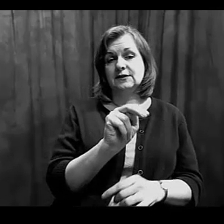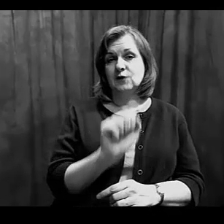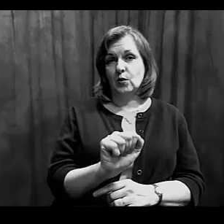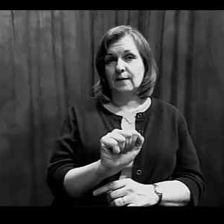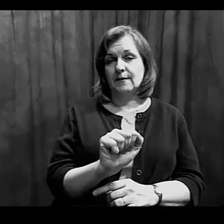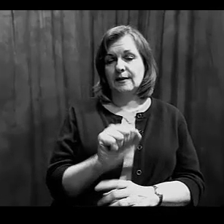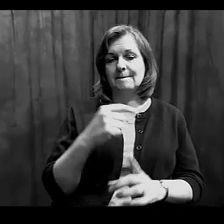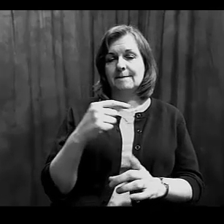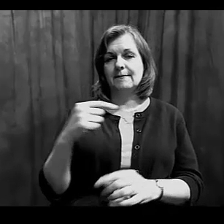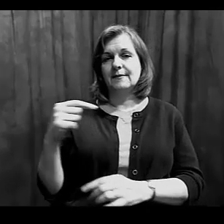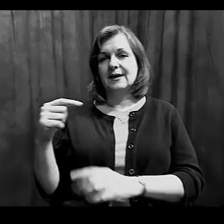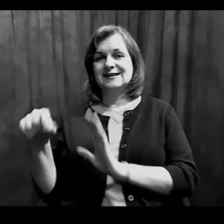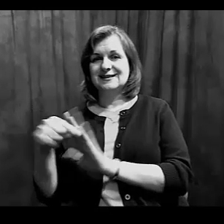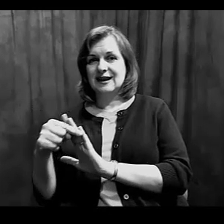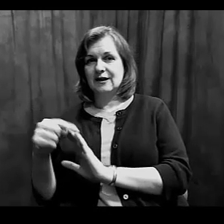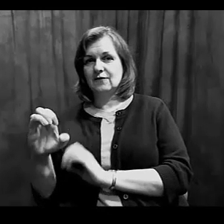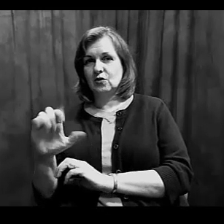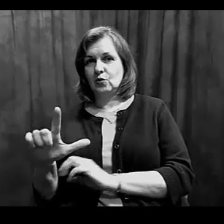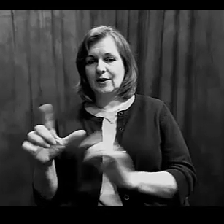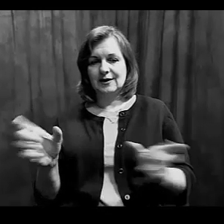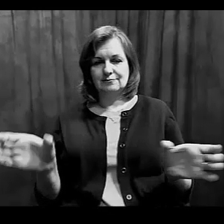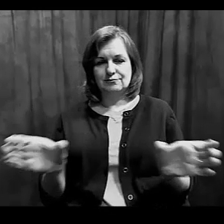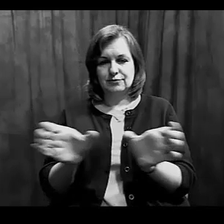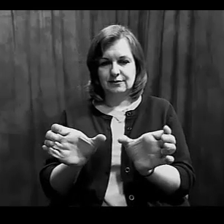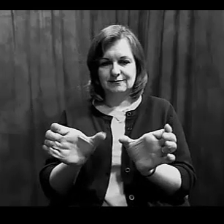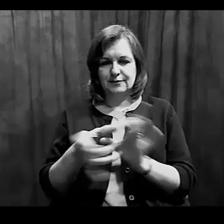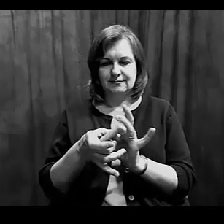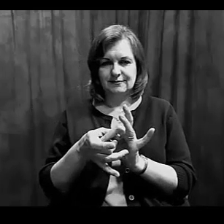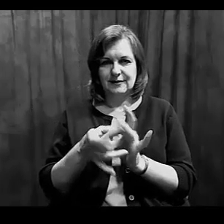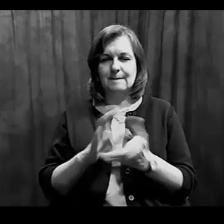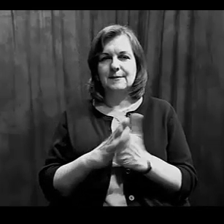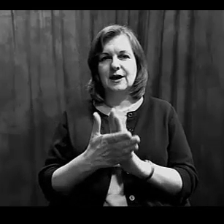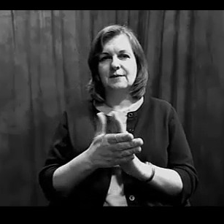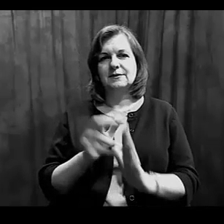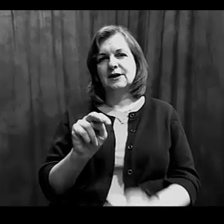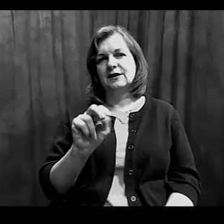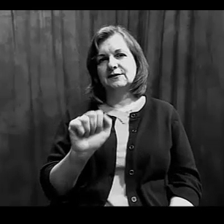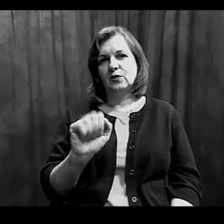plus a negative chlorine gives you sodium chloride